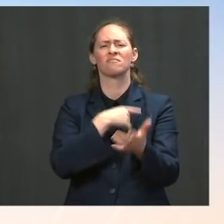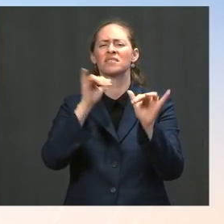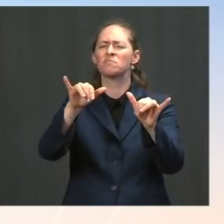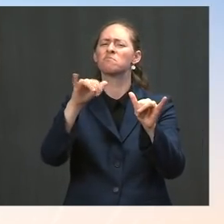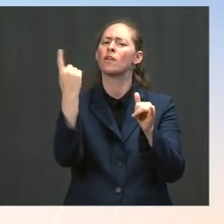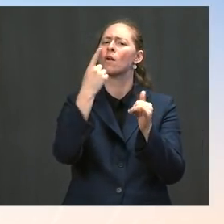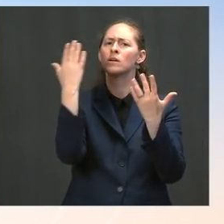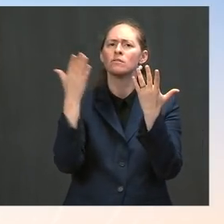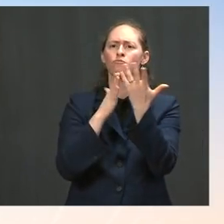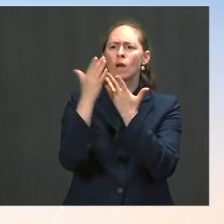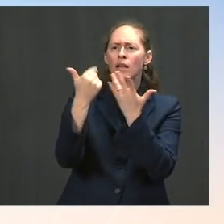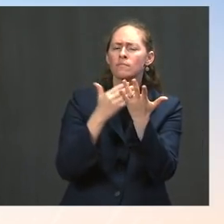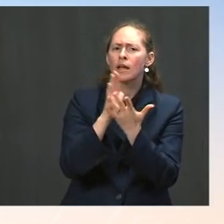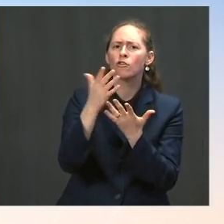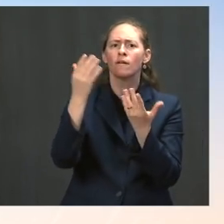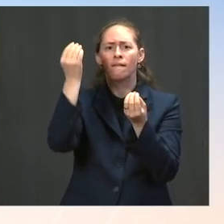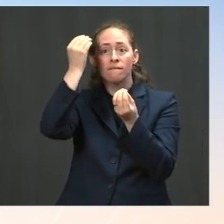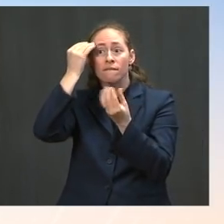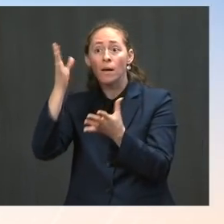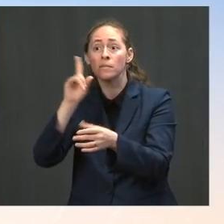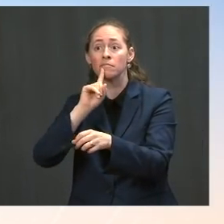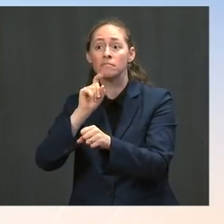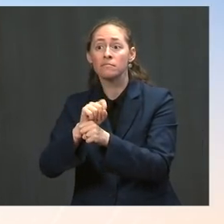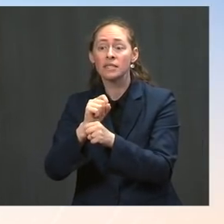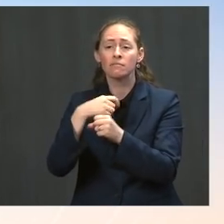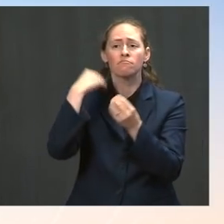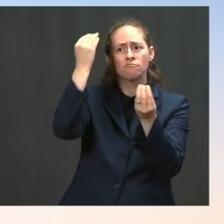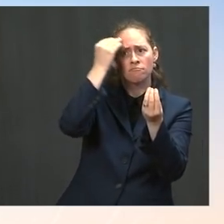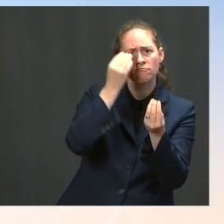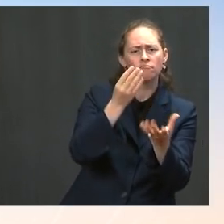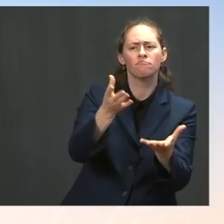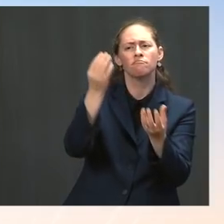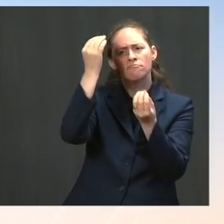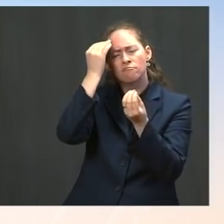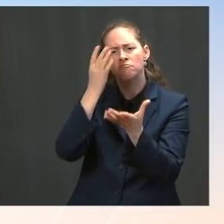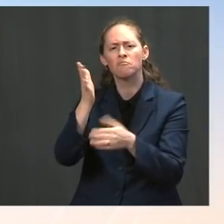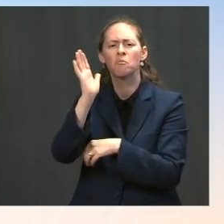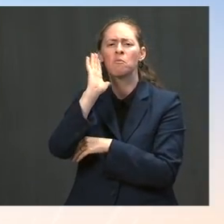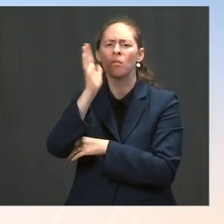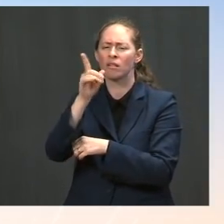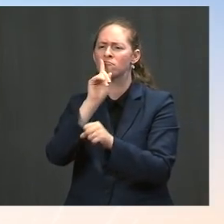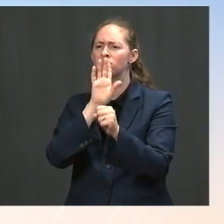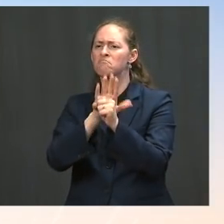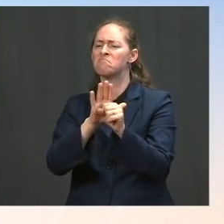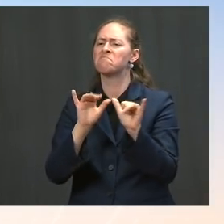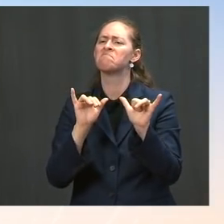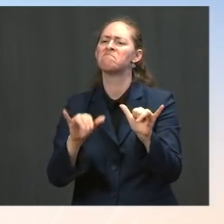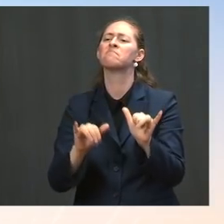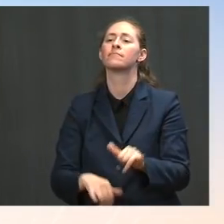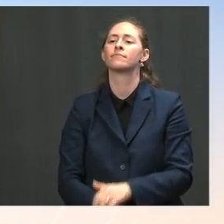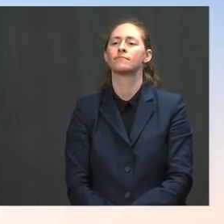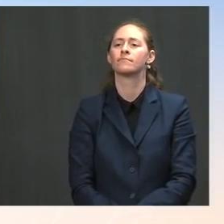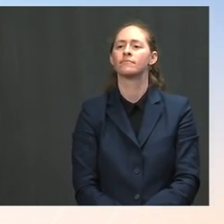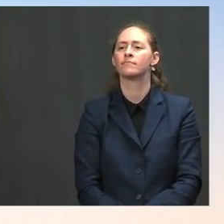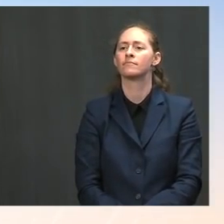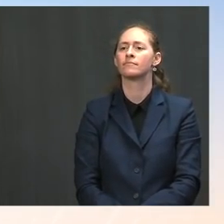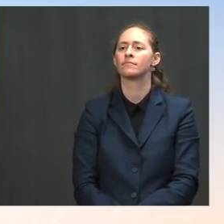we committed that we would release information proactively if it is commissioned officers. We continue to abide by that commitment.